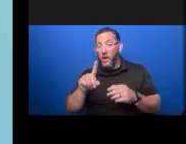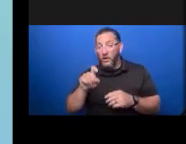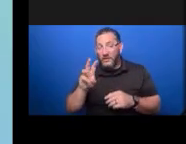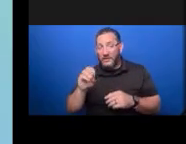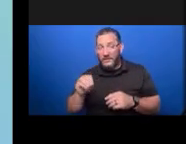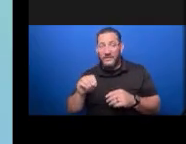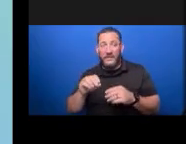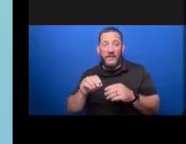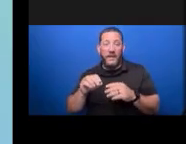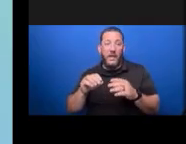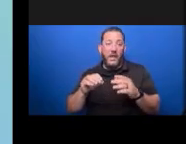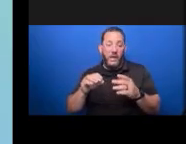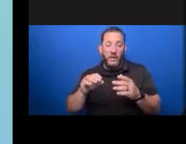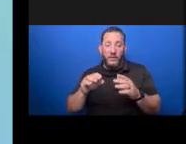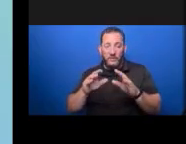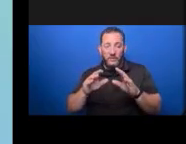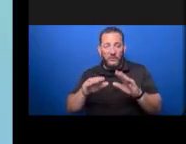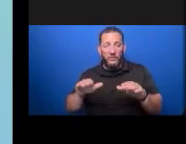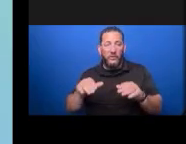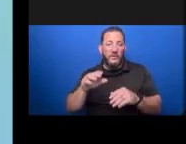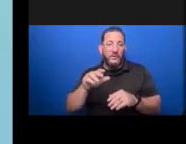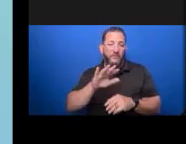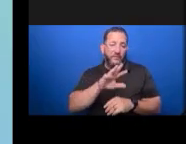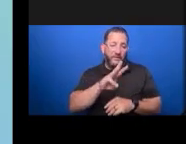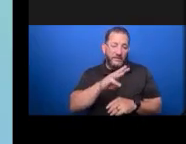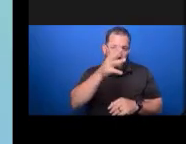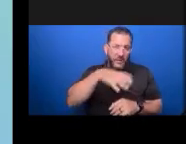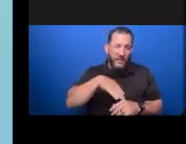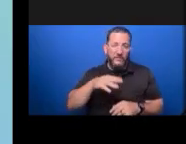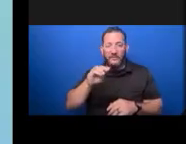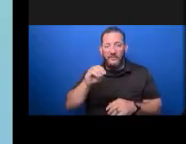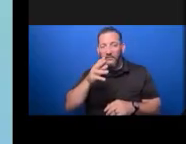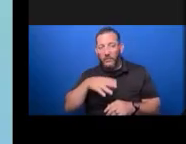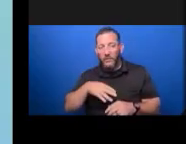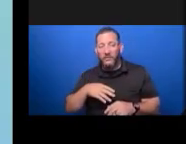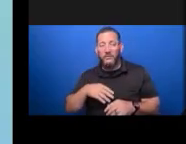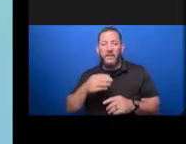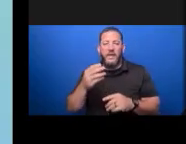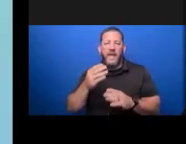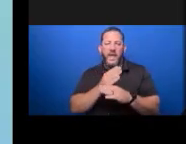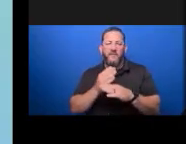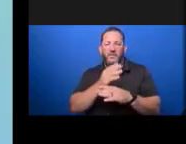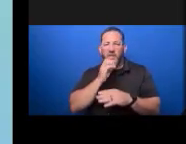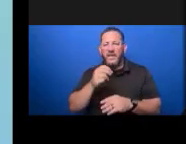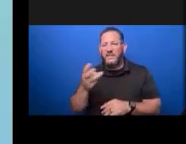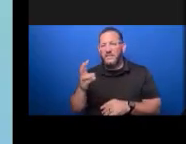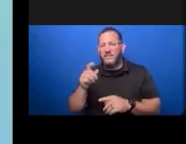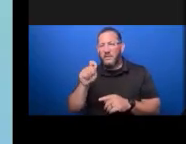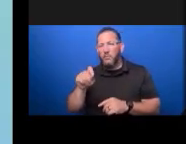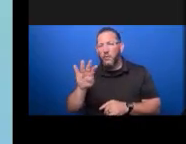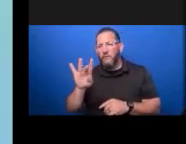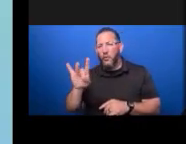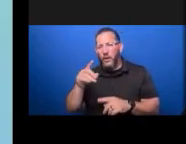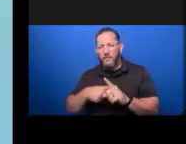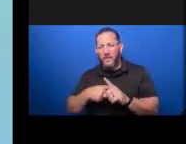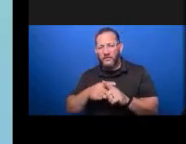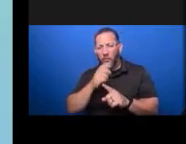females, average age 16.48 months, and the sensory profile